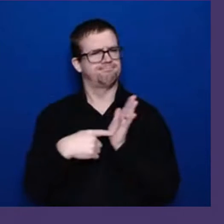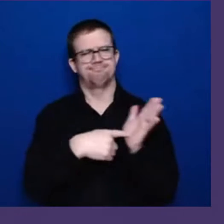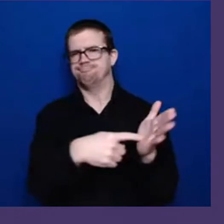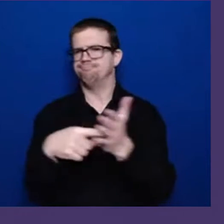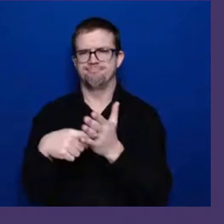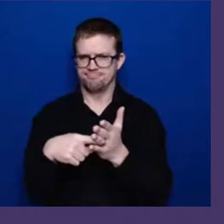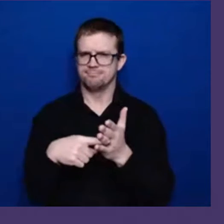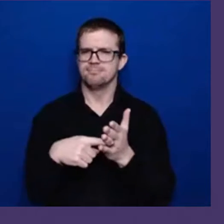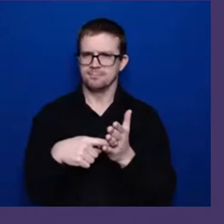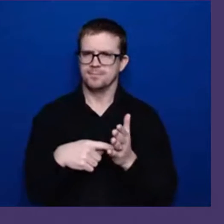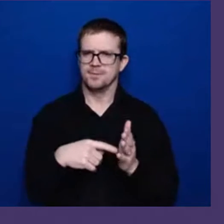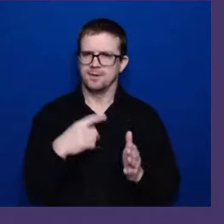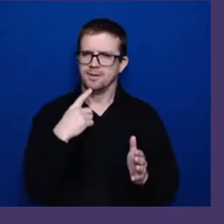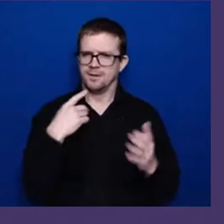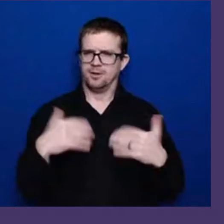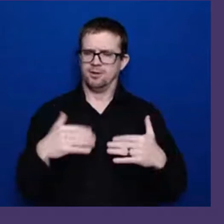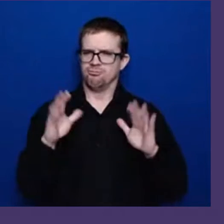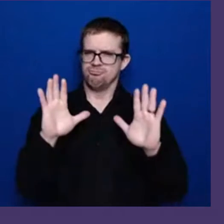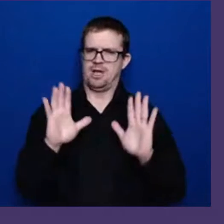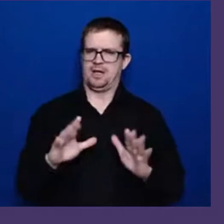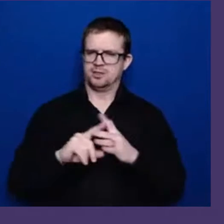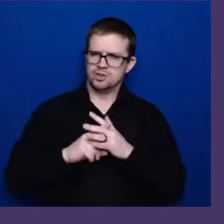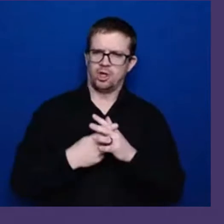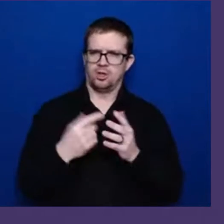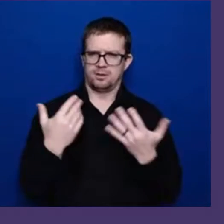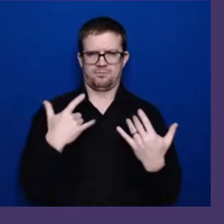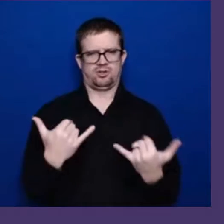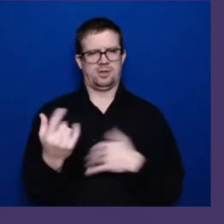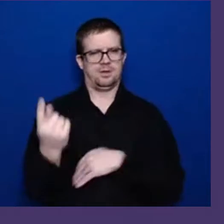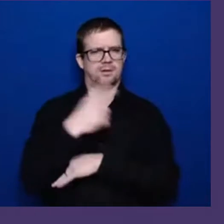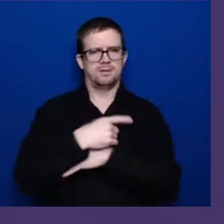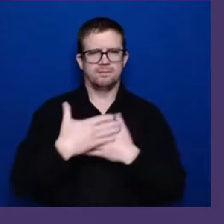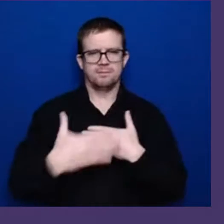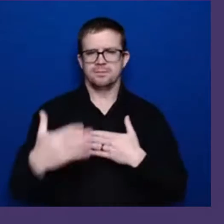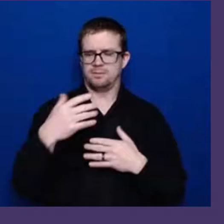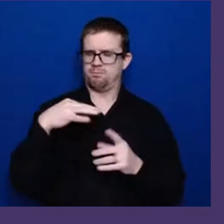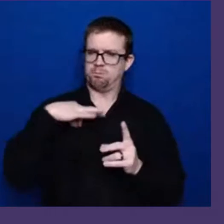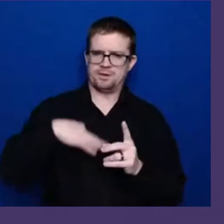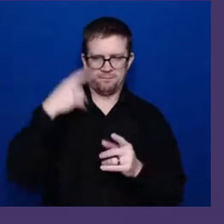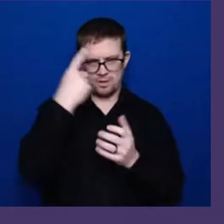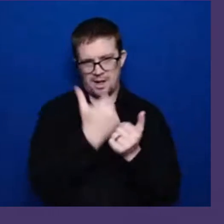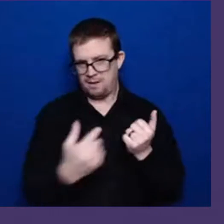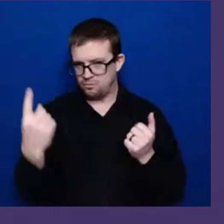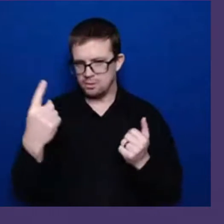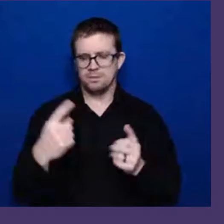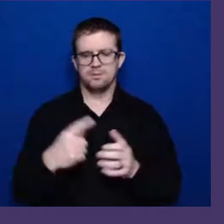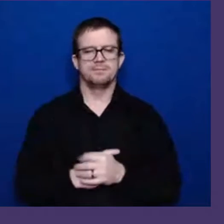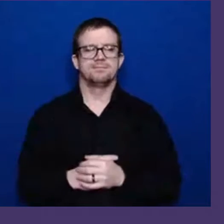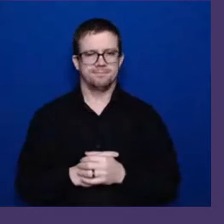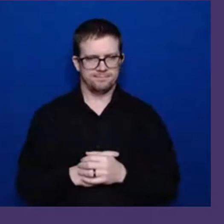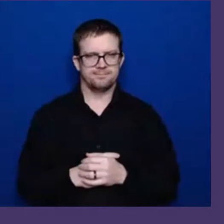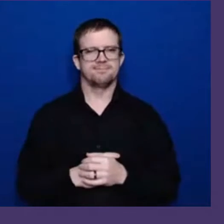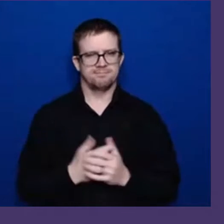It benefits everyone." I think that quote from Nelson Mandela that Leila spoke